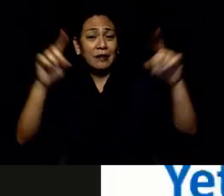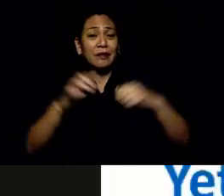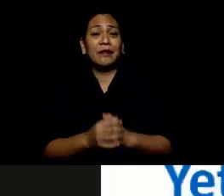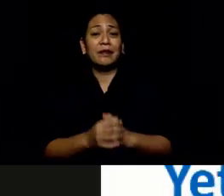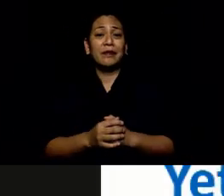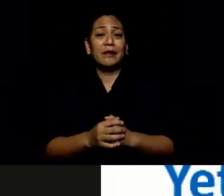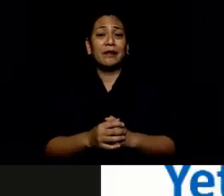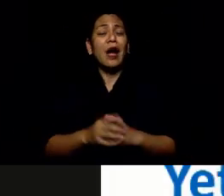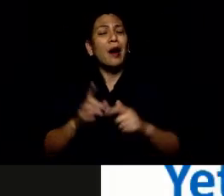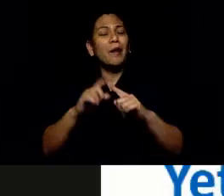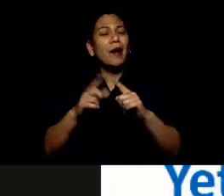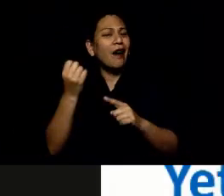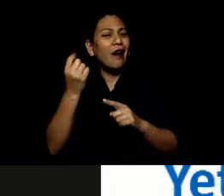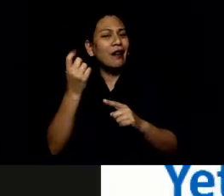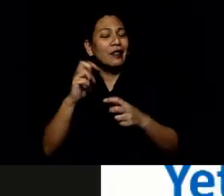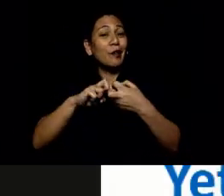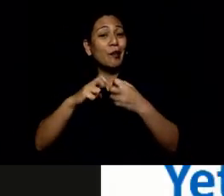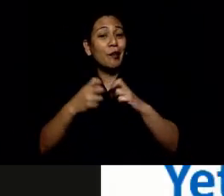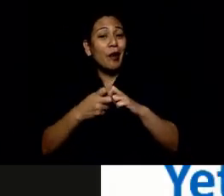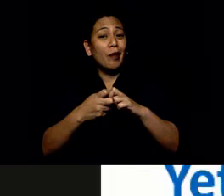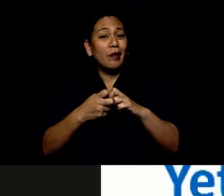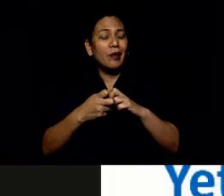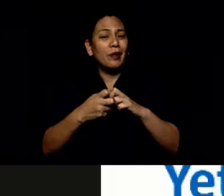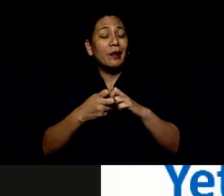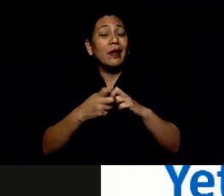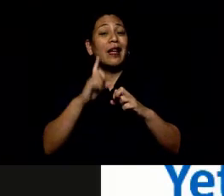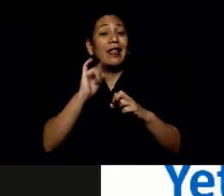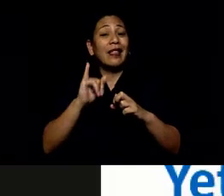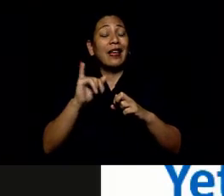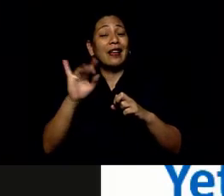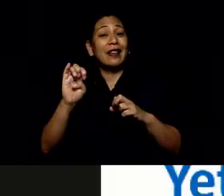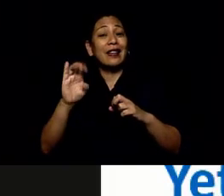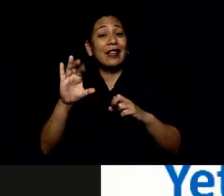Now the problem is that ecological indicators in this second graph,